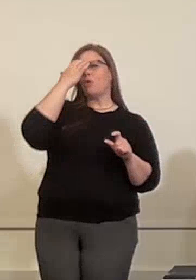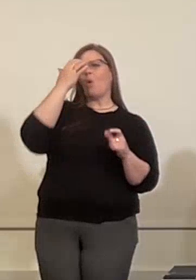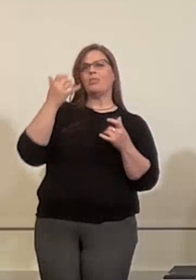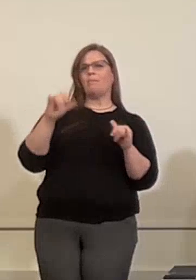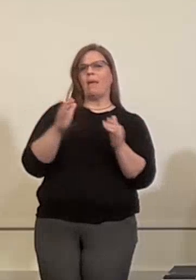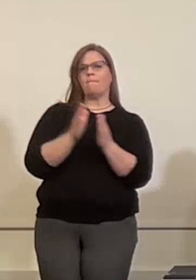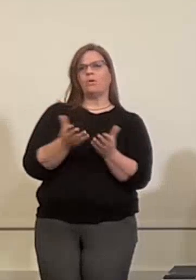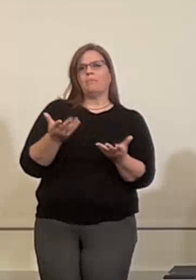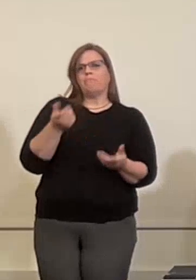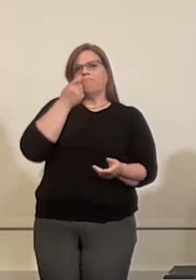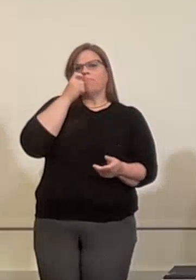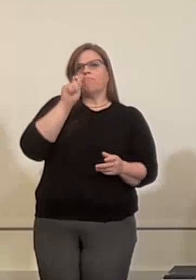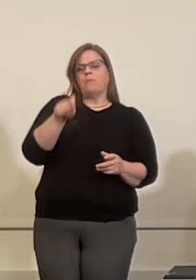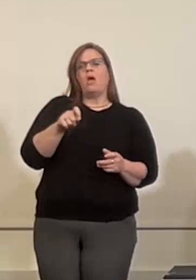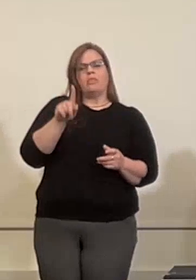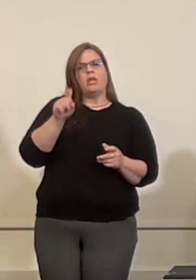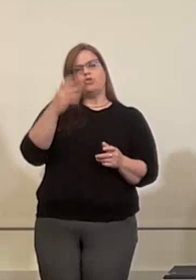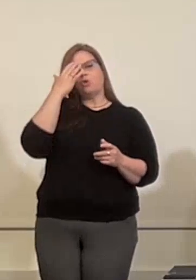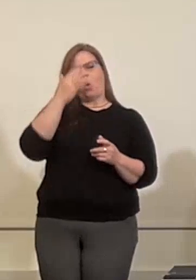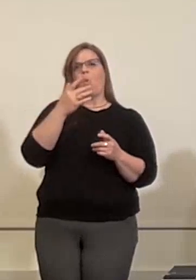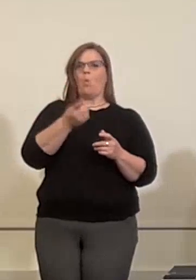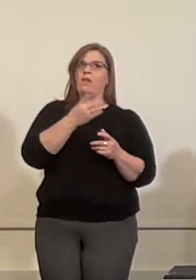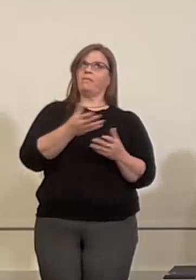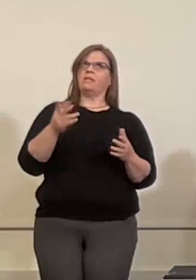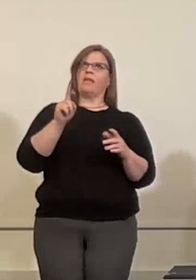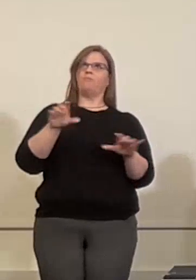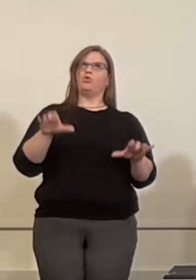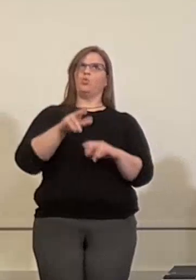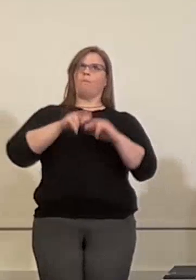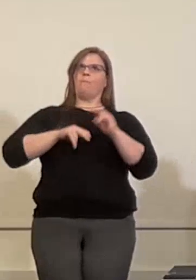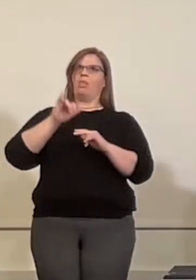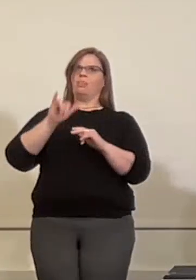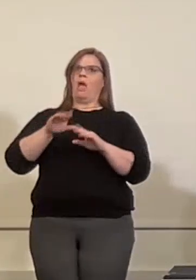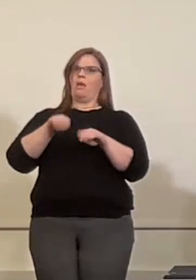deliver that. And you know, one of the things we do at Microsoft is most teams